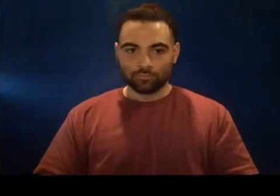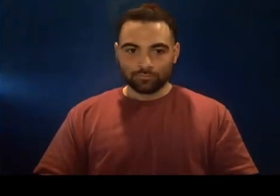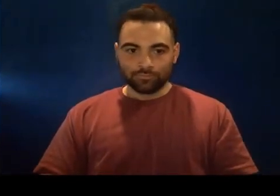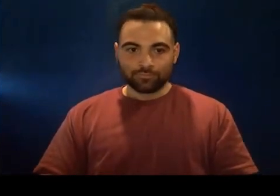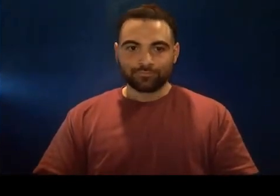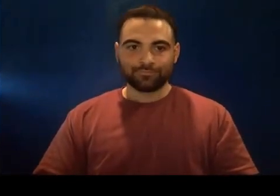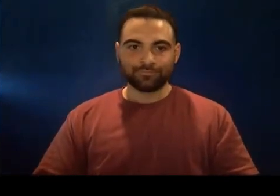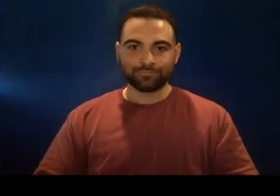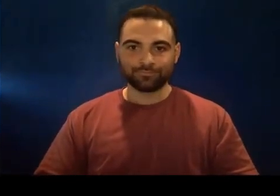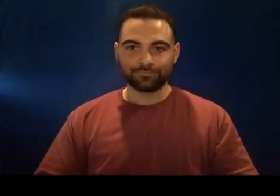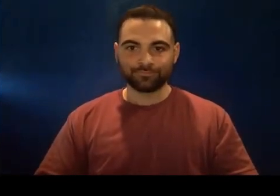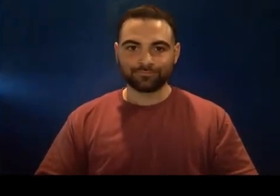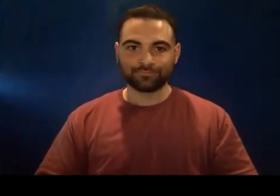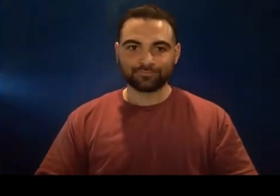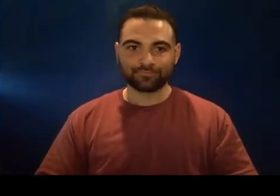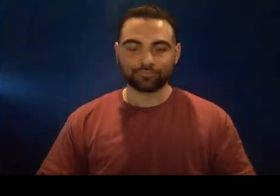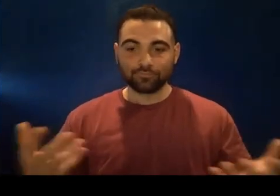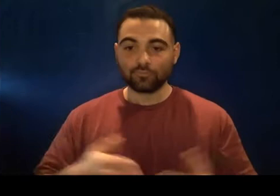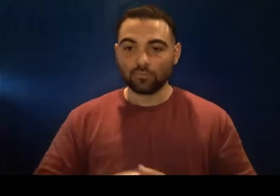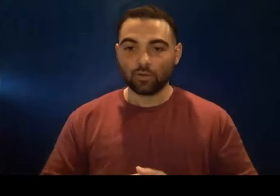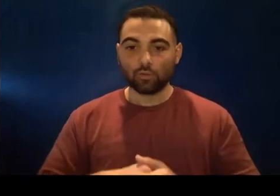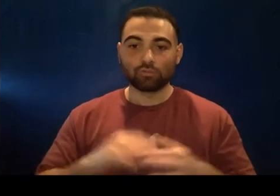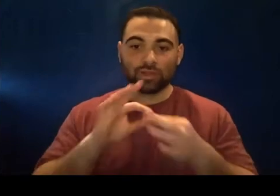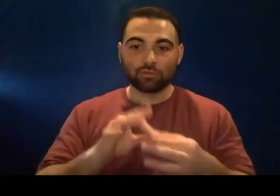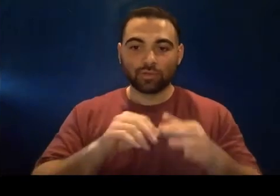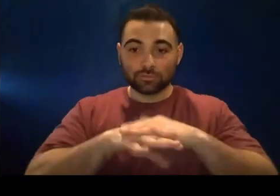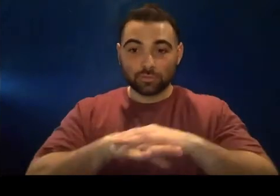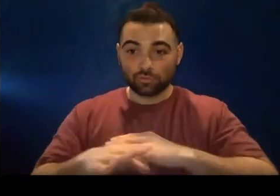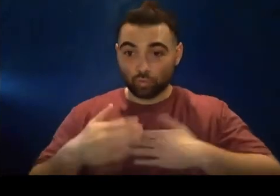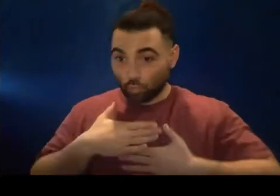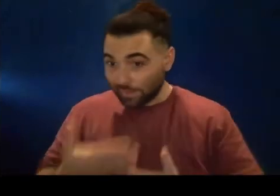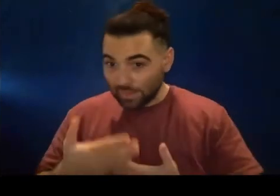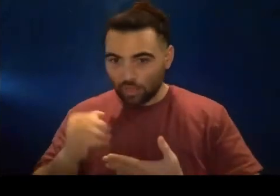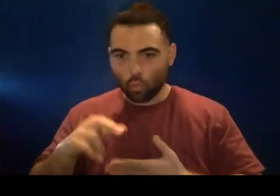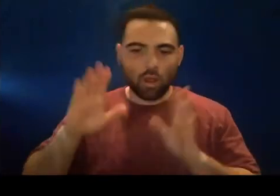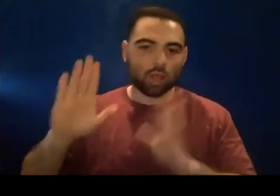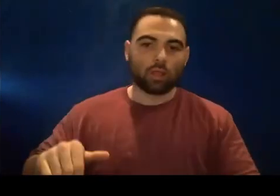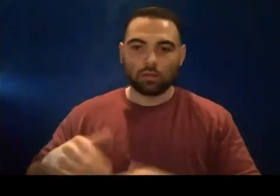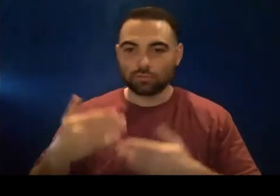or where they're looking to go with accessibility. As far as goodwill is concerned,